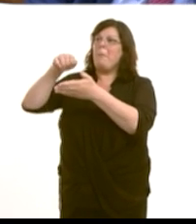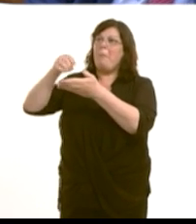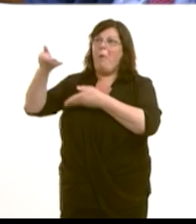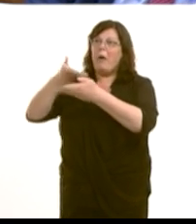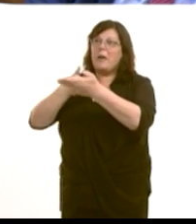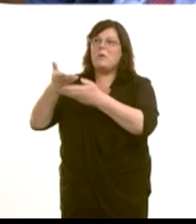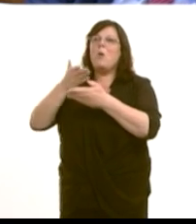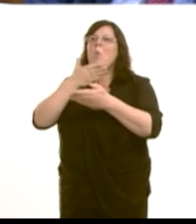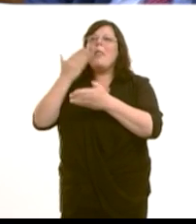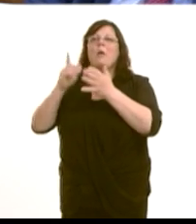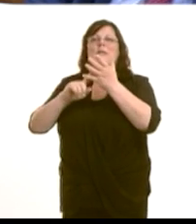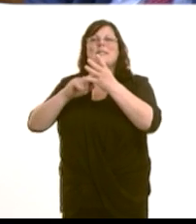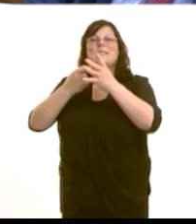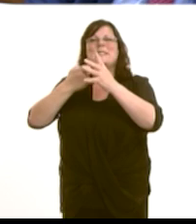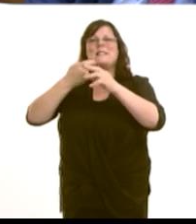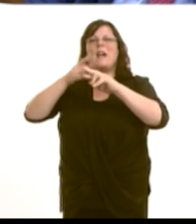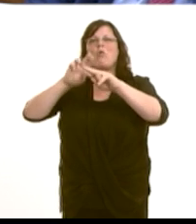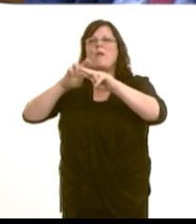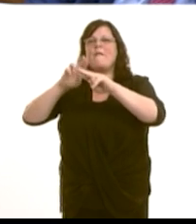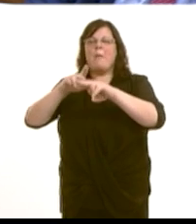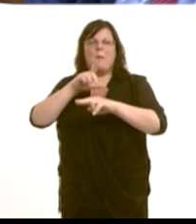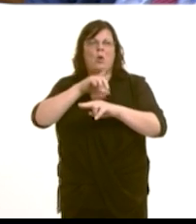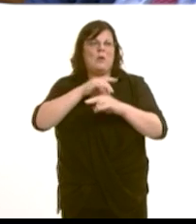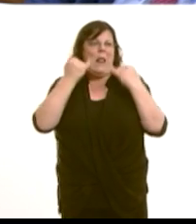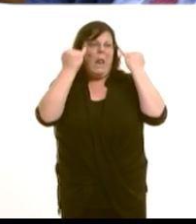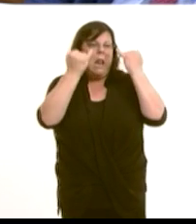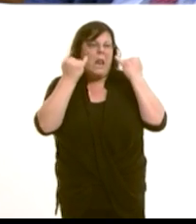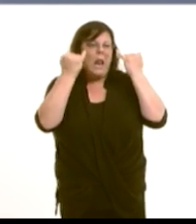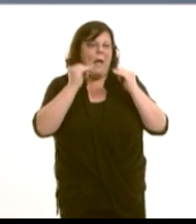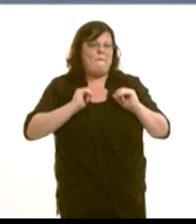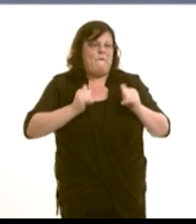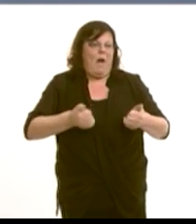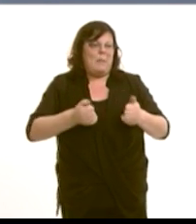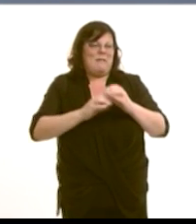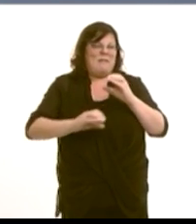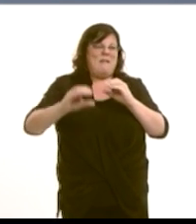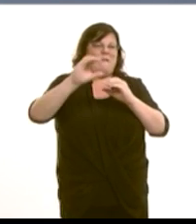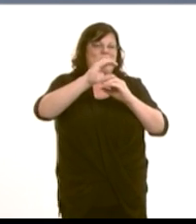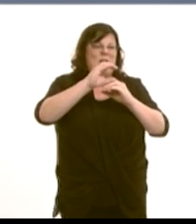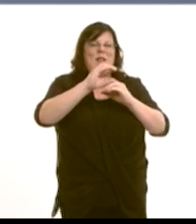I cannot imagine what our Welsh lamb farmers will do if a 15 per cent tariff is imposed